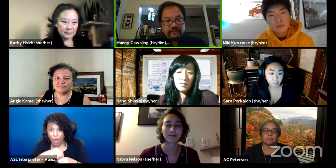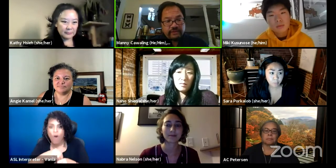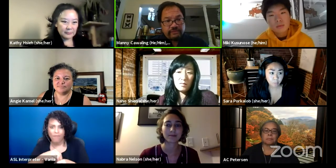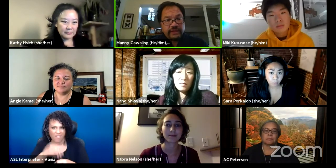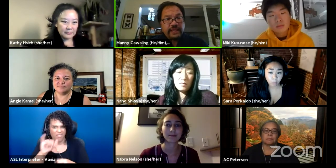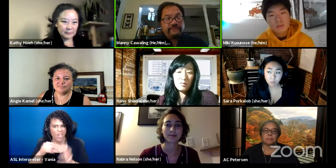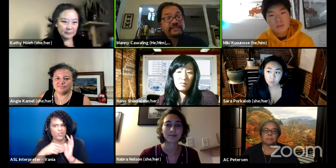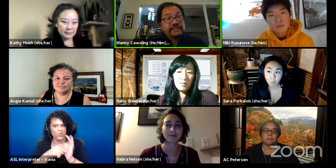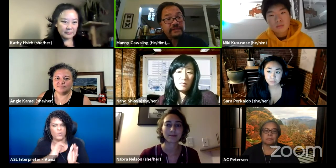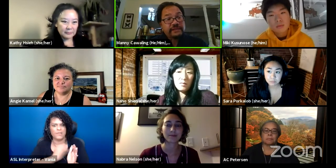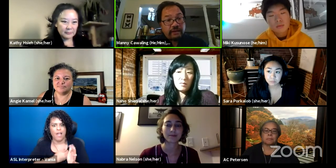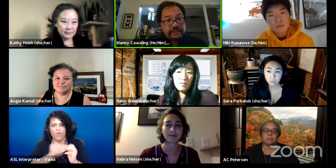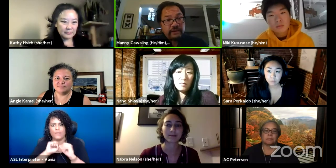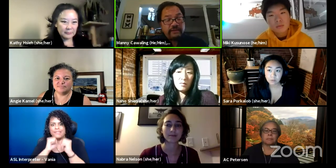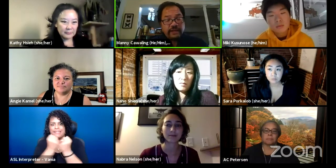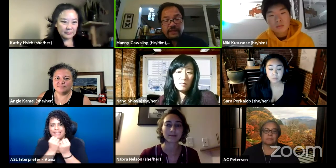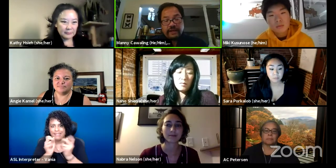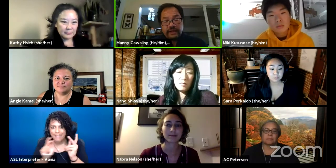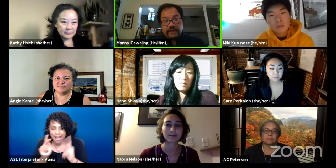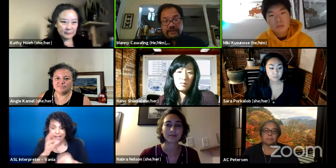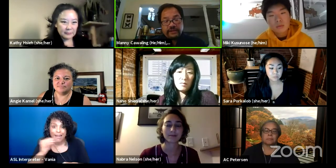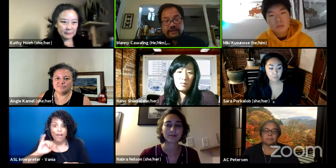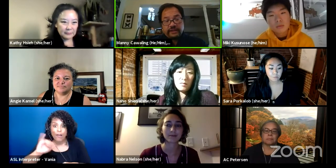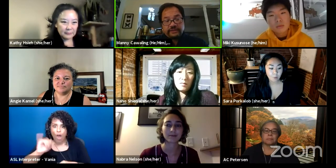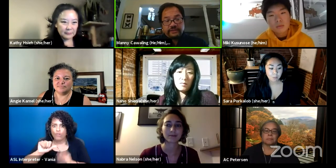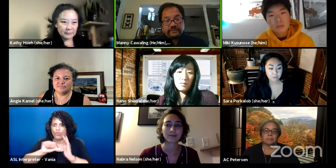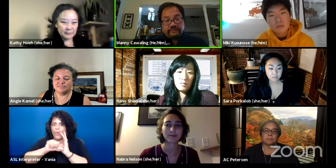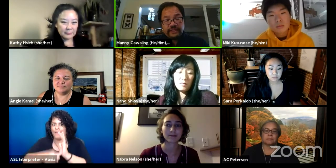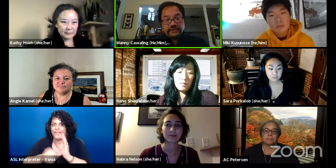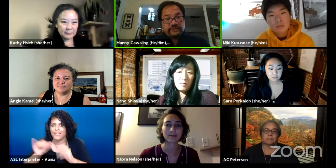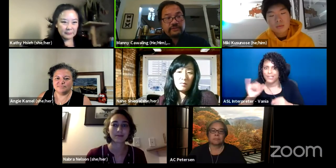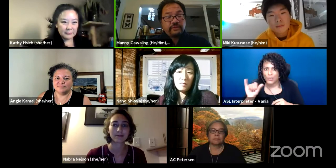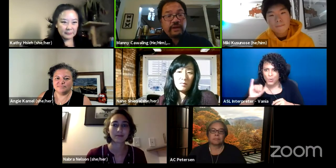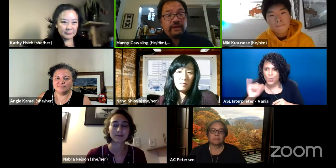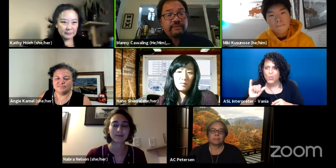And with a real emphasis also to redistribute wealth